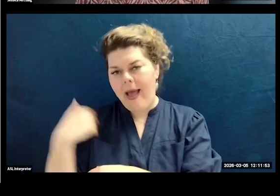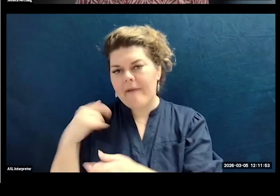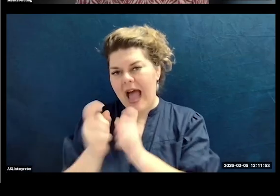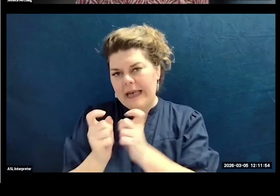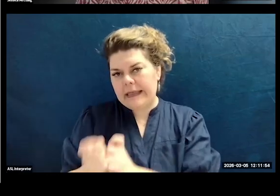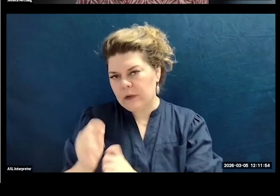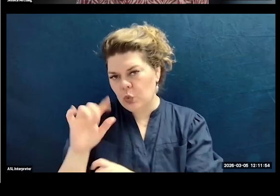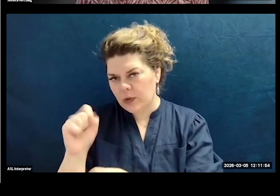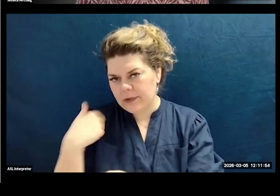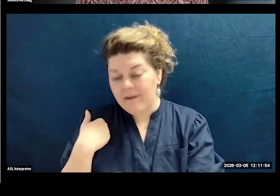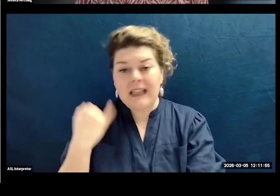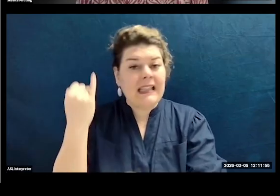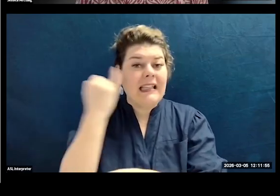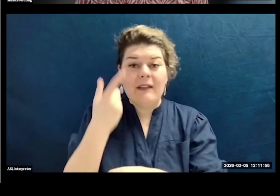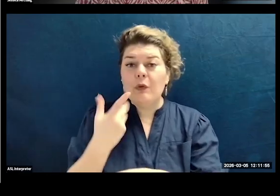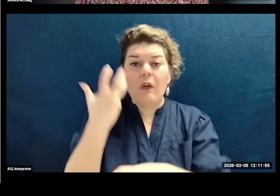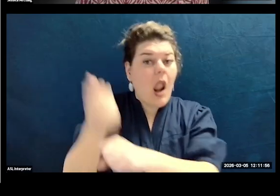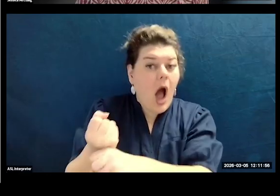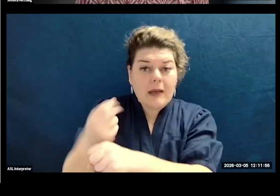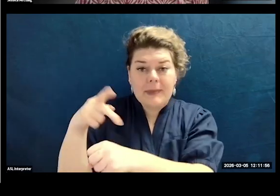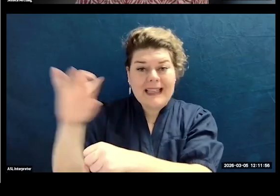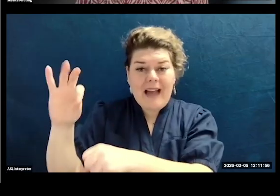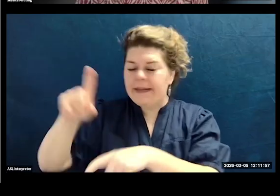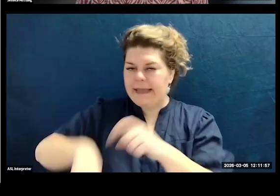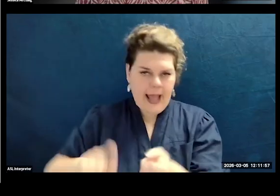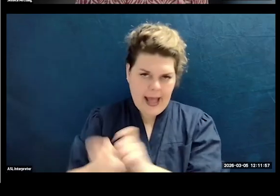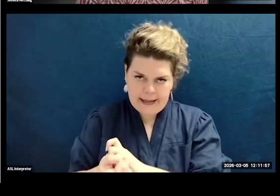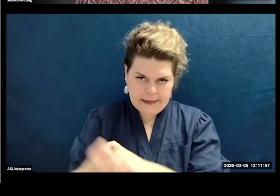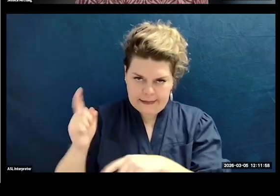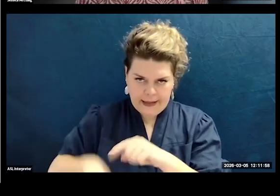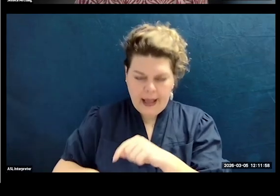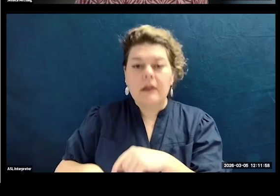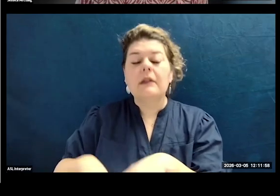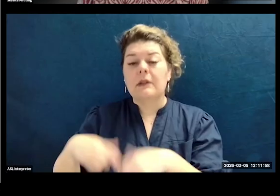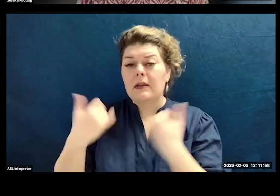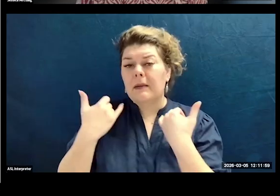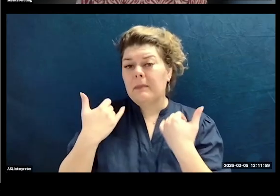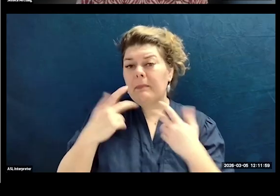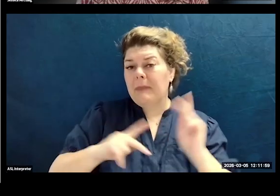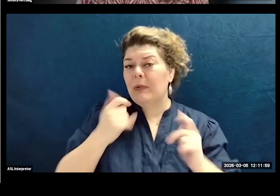So unless you've locked the PDF to editing, password-protected it, people can still go in and make revisions.